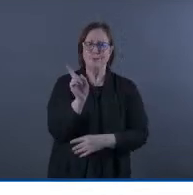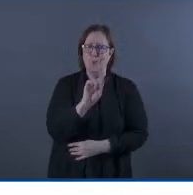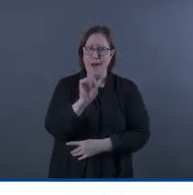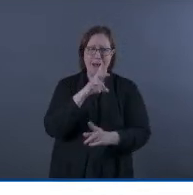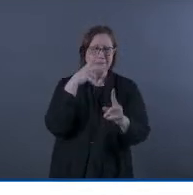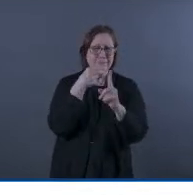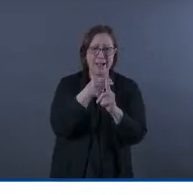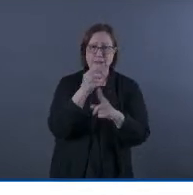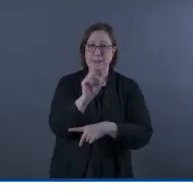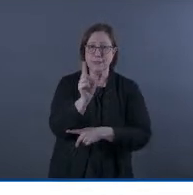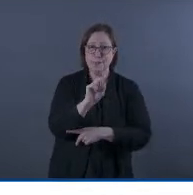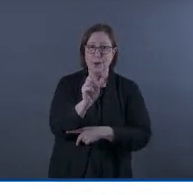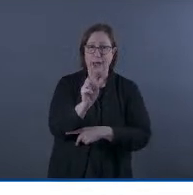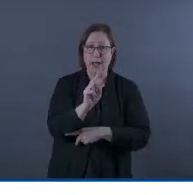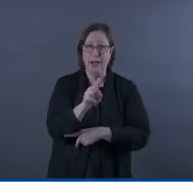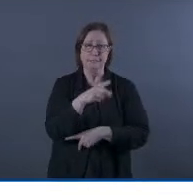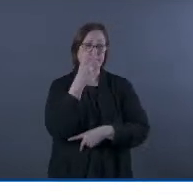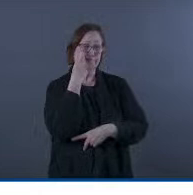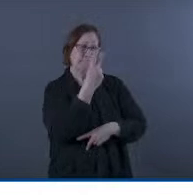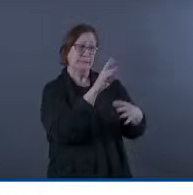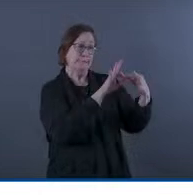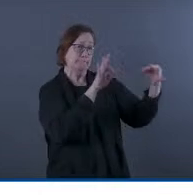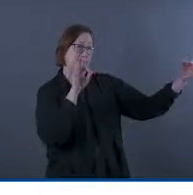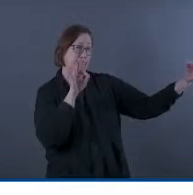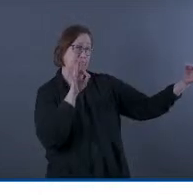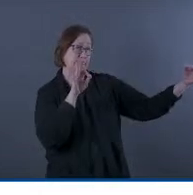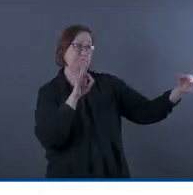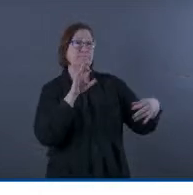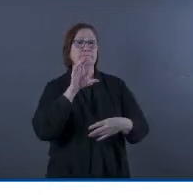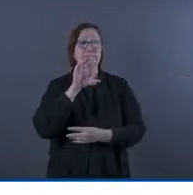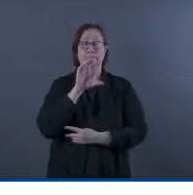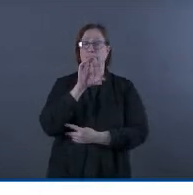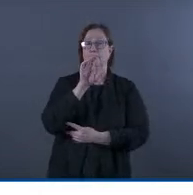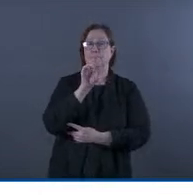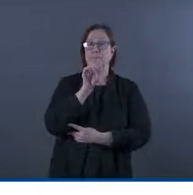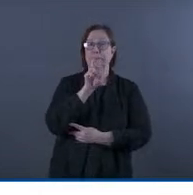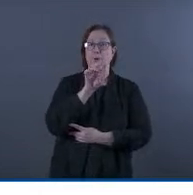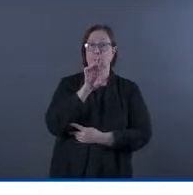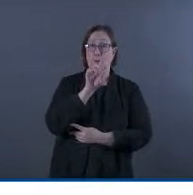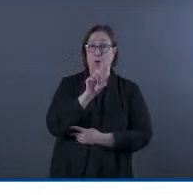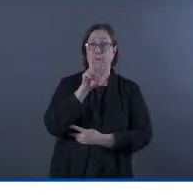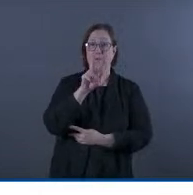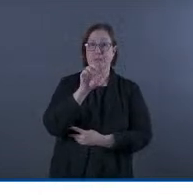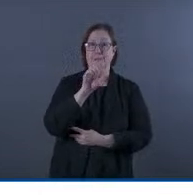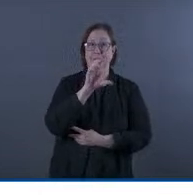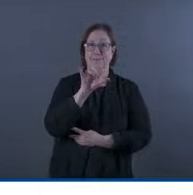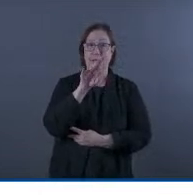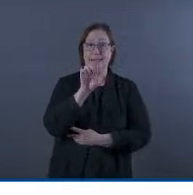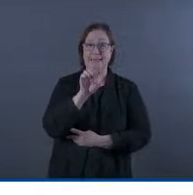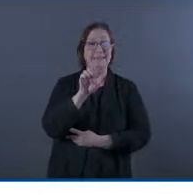and that has a vaccine locator tool. So you can learn what clinics and pharmacies